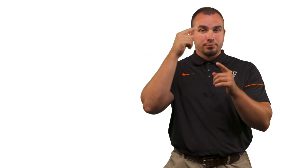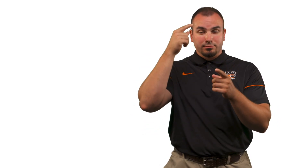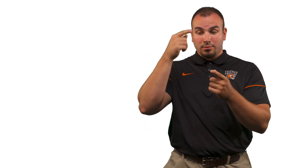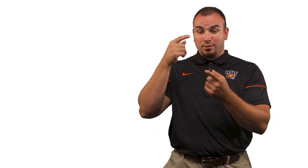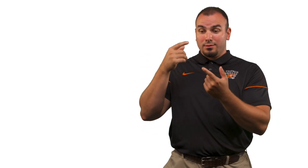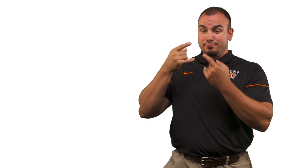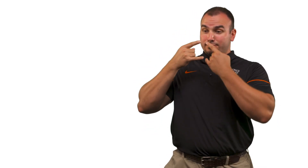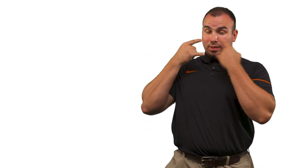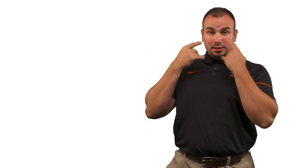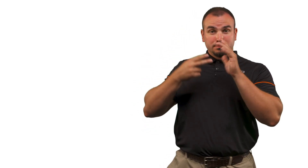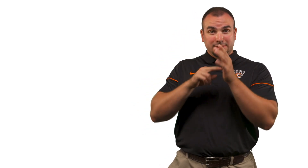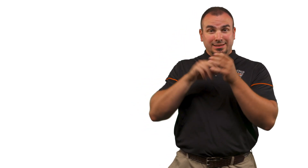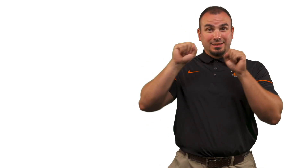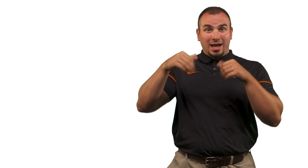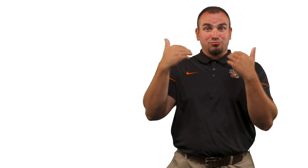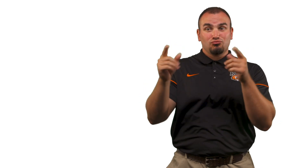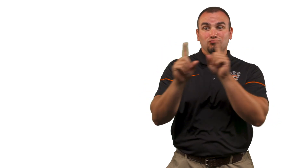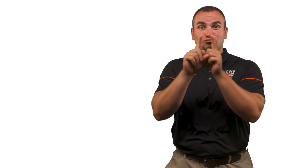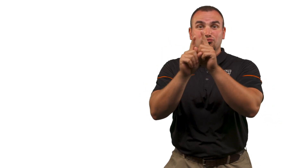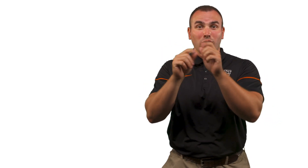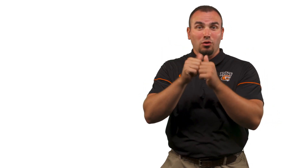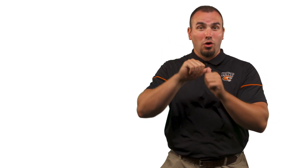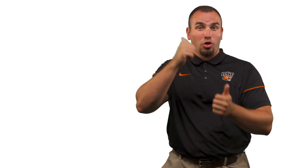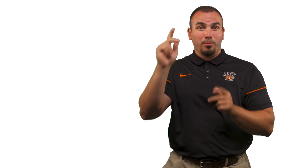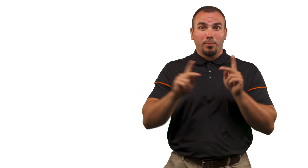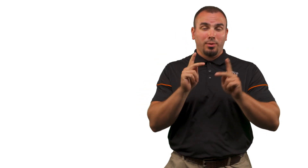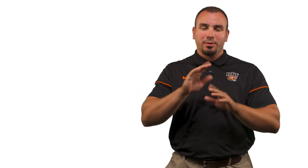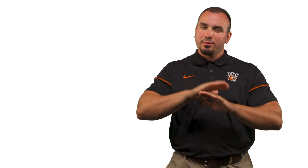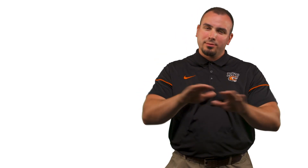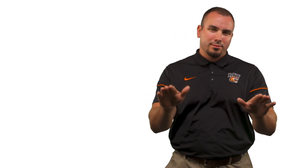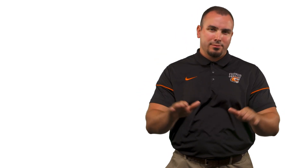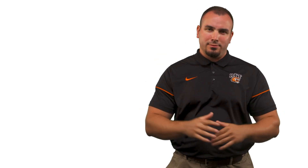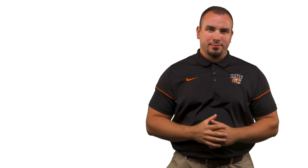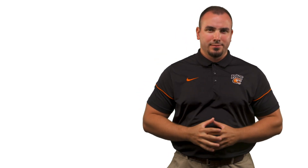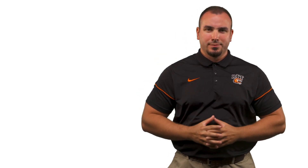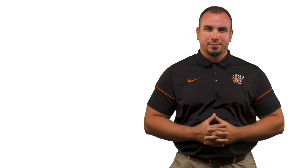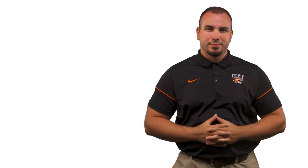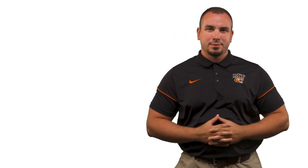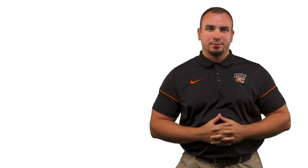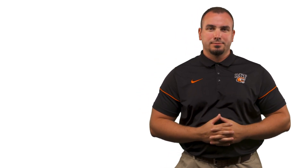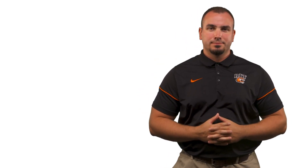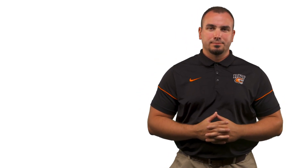are not a substitute for physical distancing.